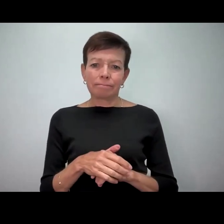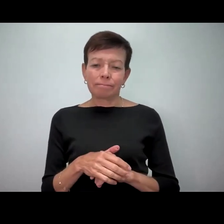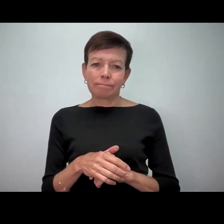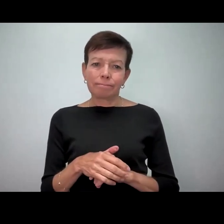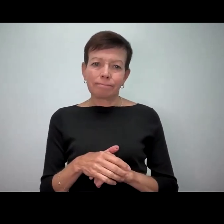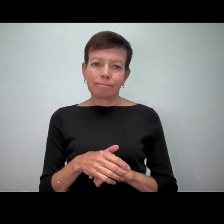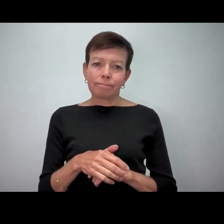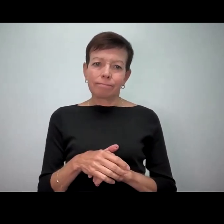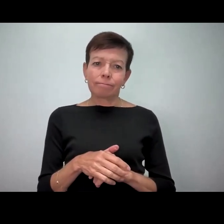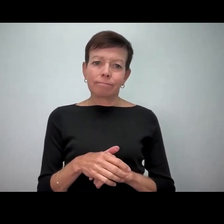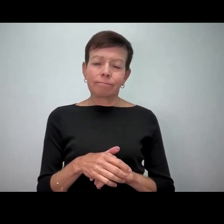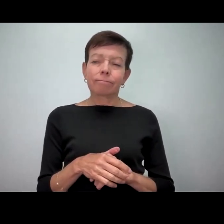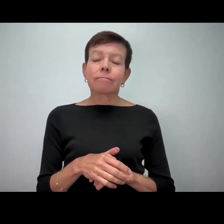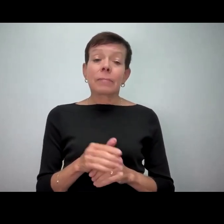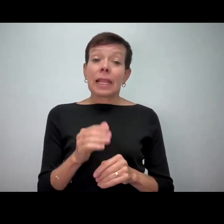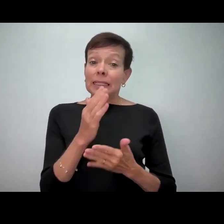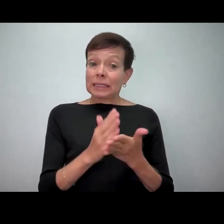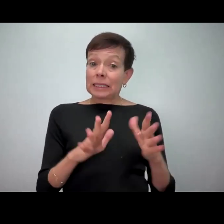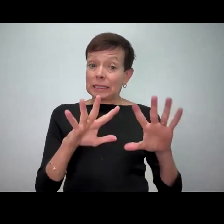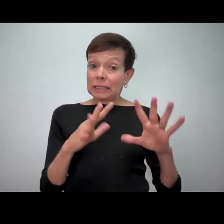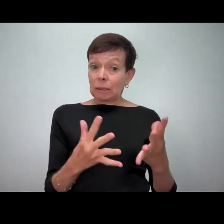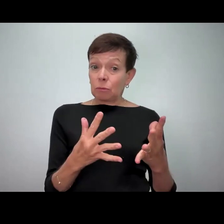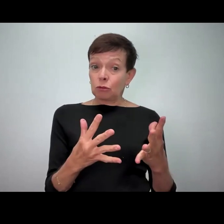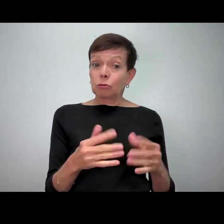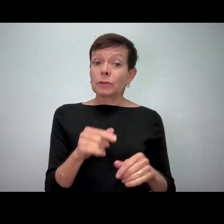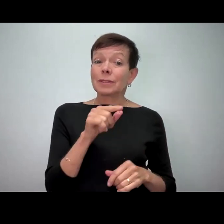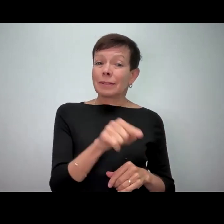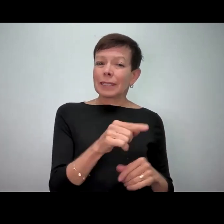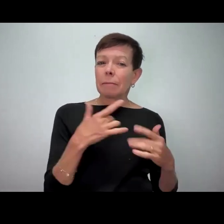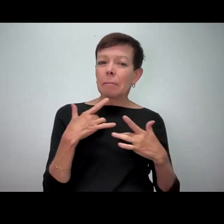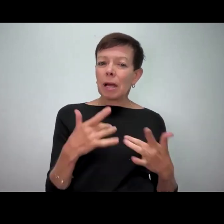when this was with the City, they would apply every second year just so that they could have